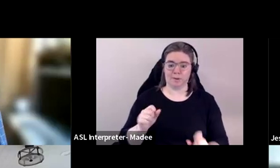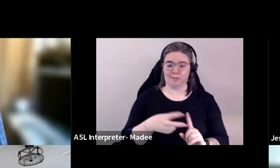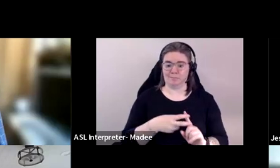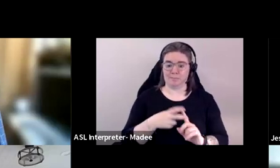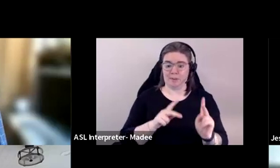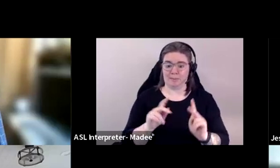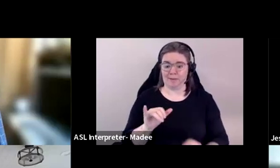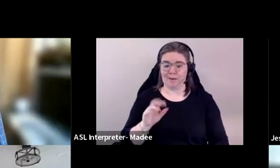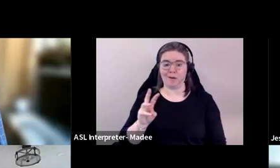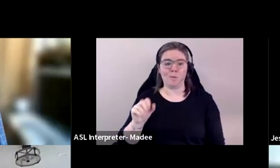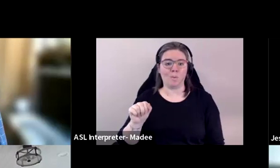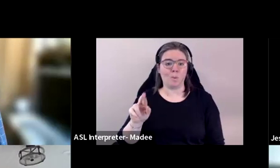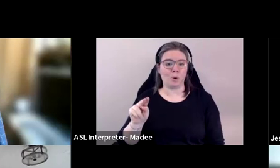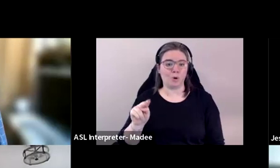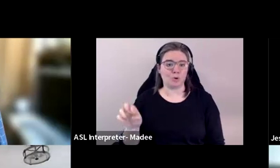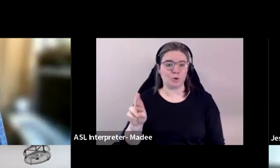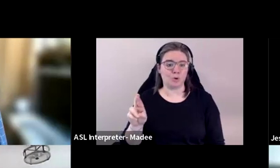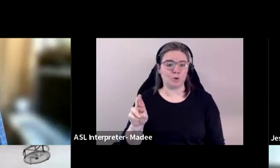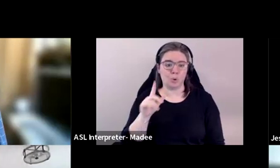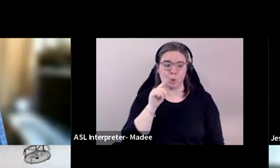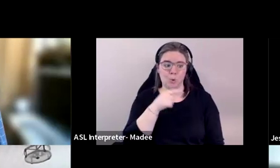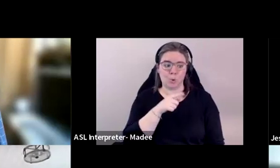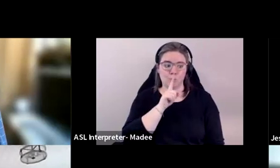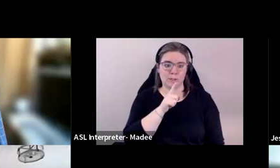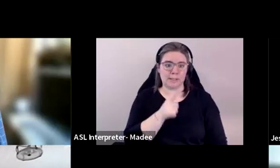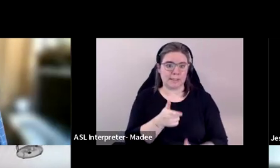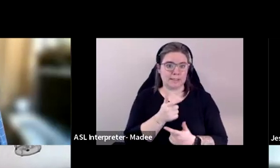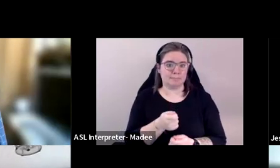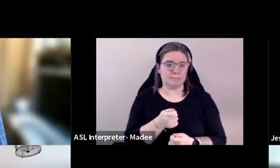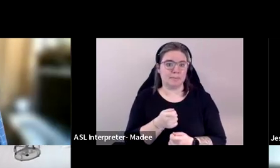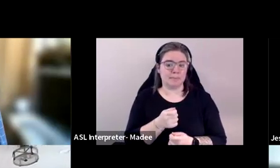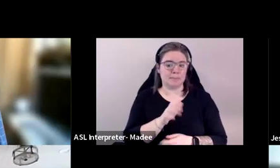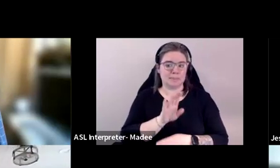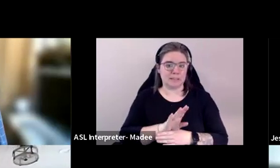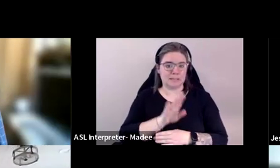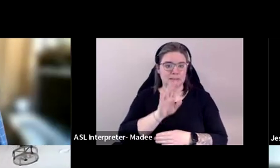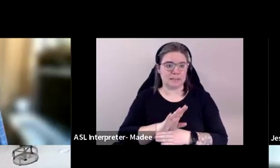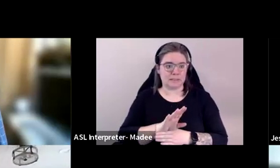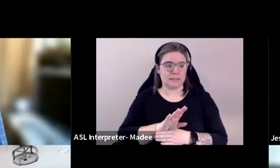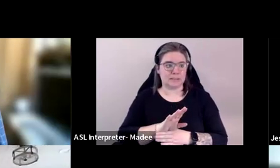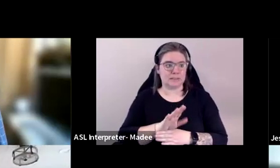who is very interested in business, and you know, in communities and in